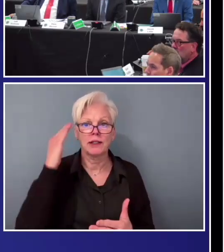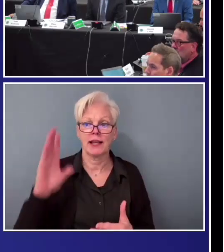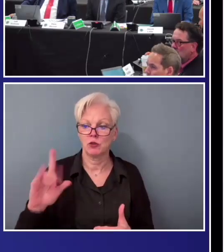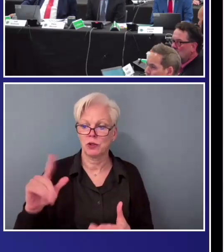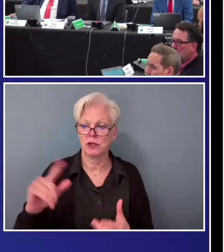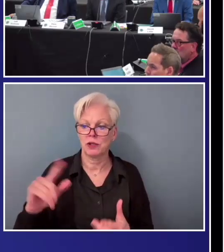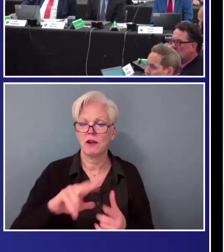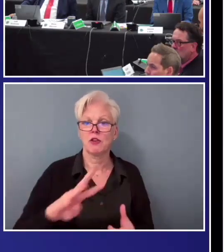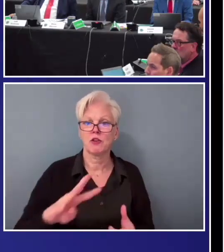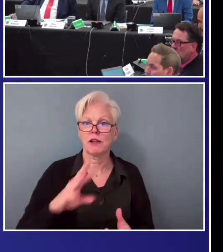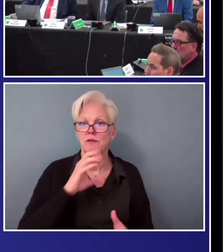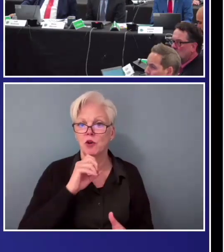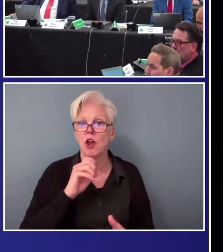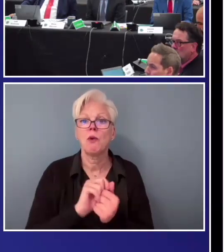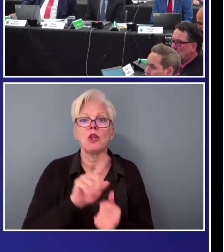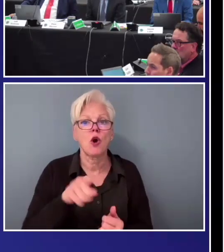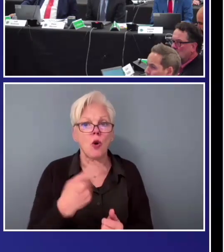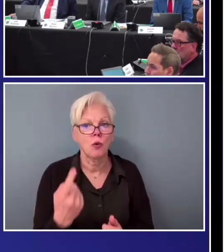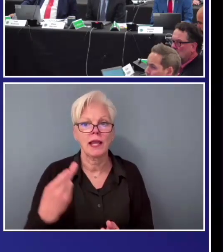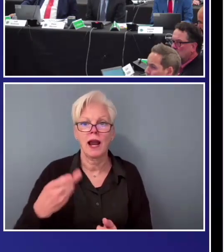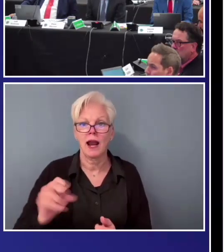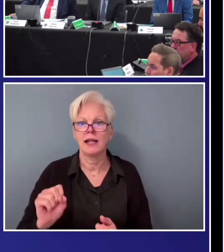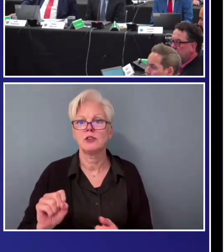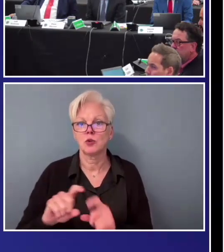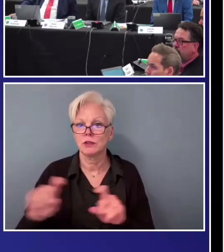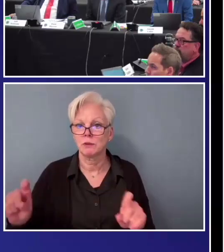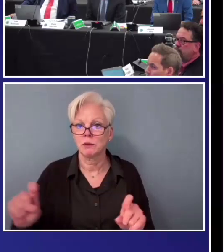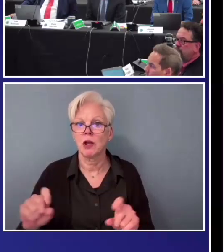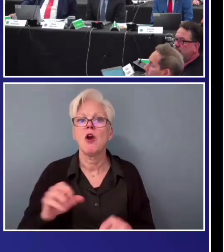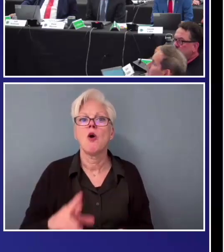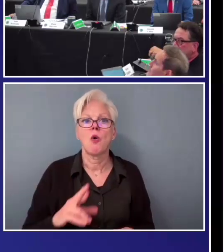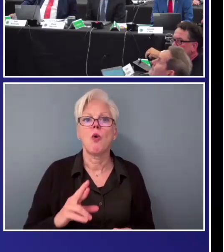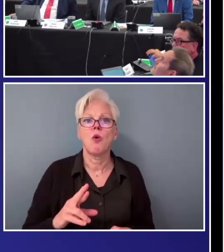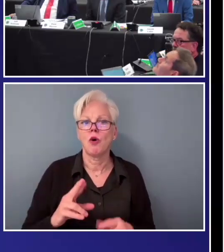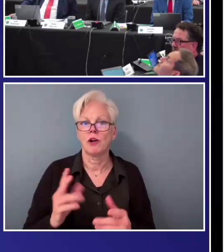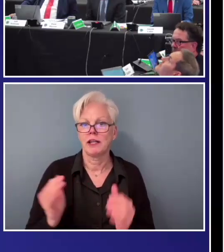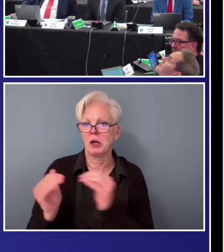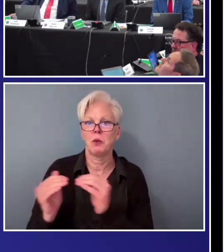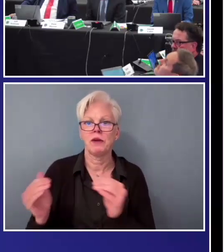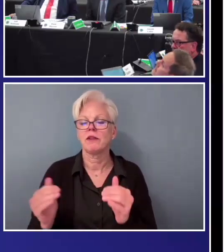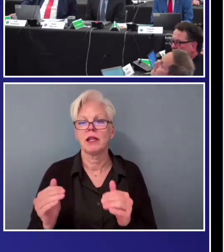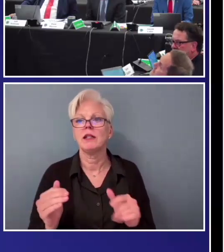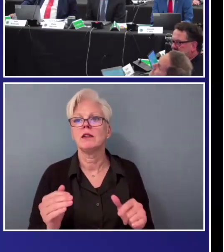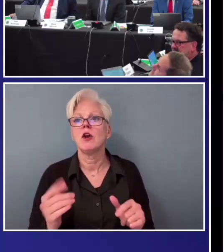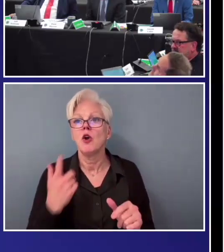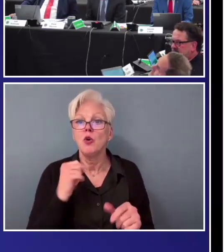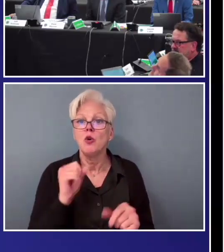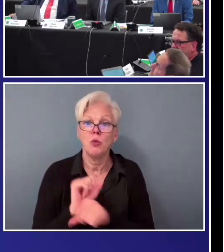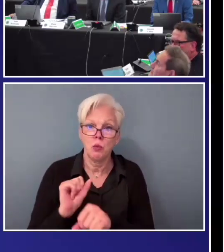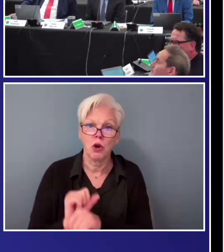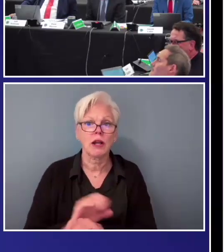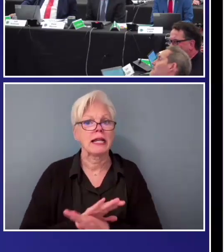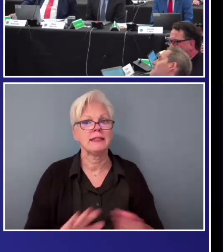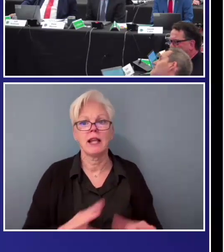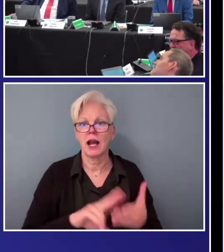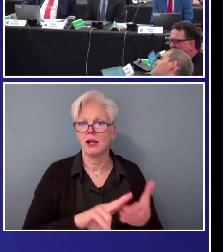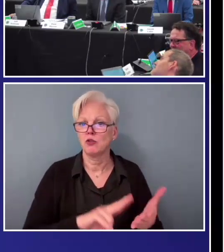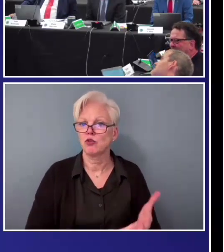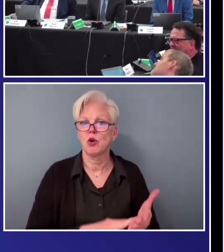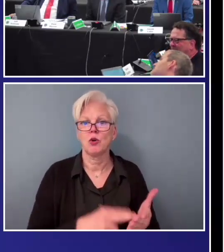with only a high school diploma or the recognized equivalent who worked and who were not enrolled in an institution during